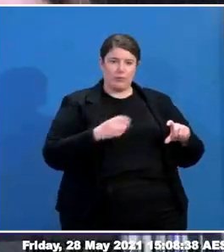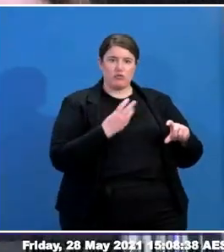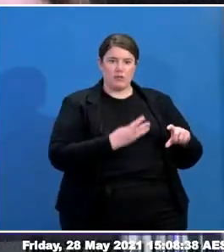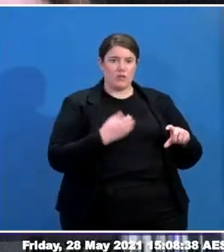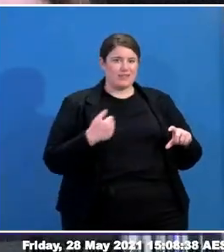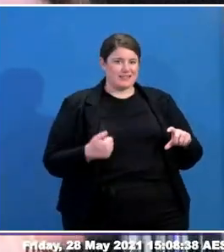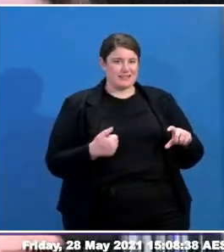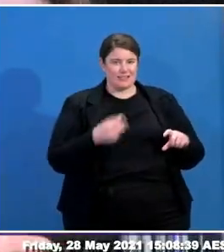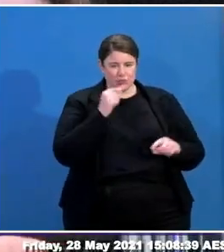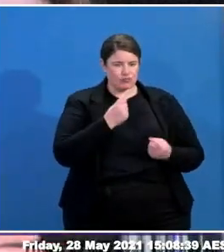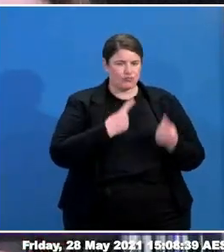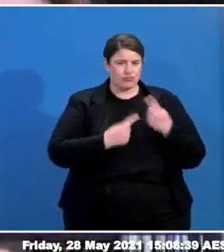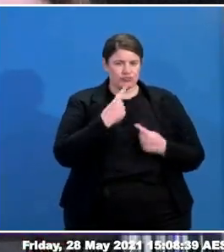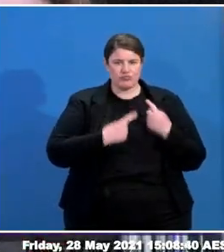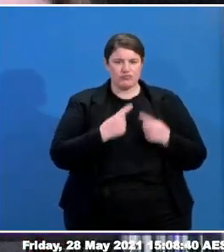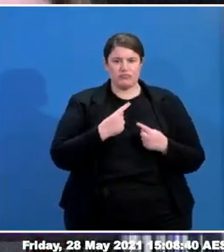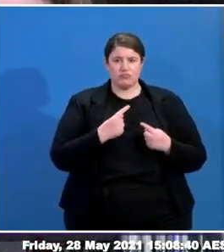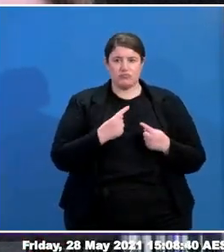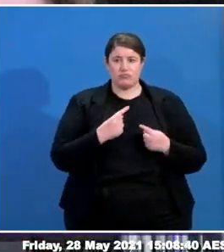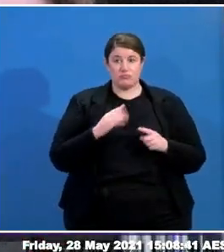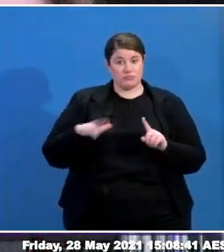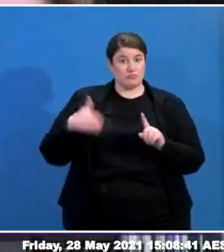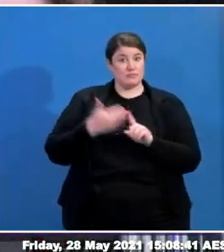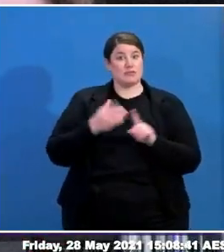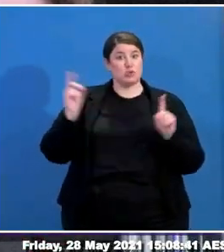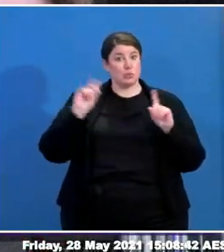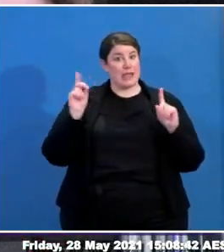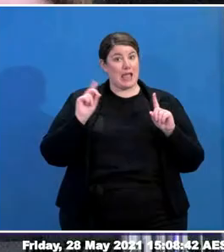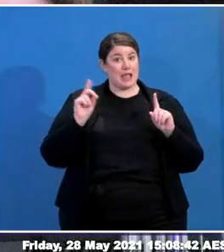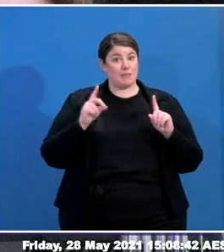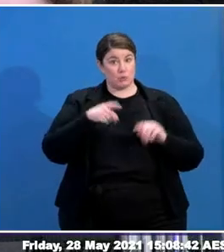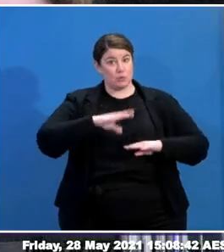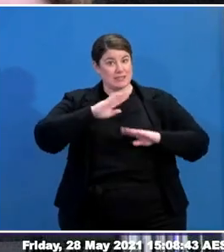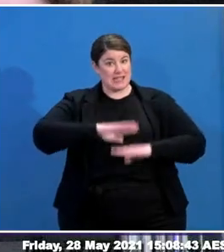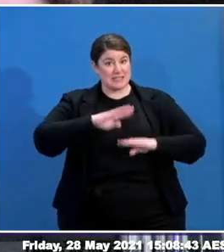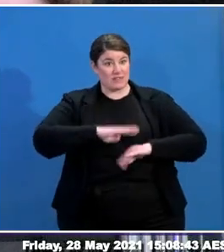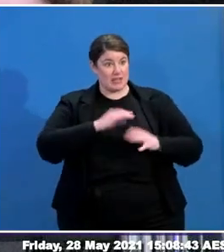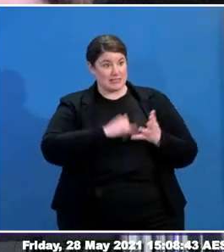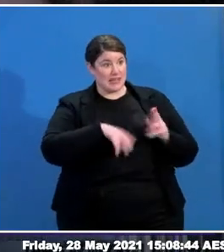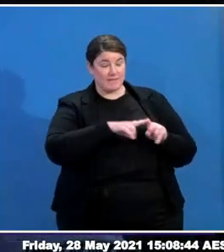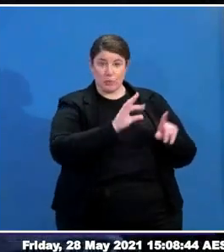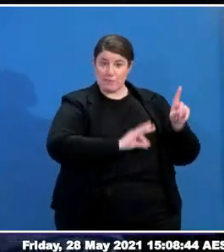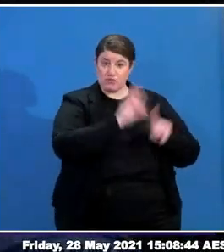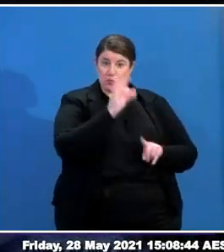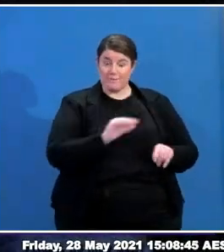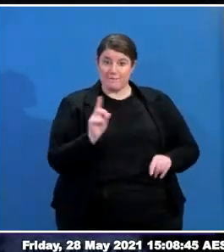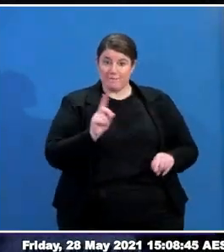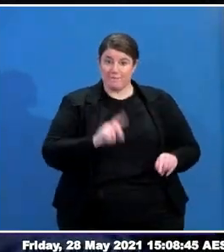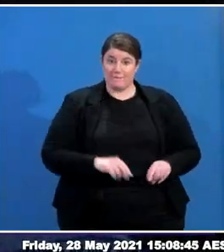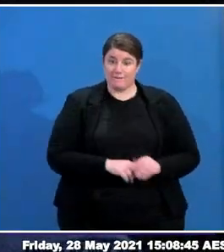Can you tell the Commissioners, as things stand today, is the Commission satisfied with the response it's received?